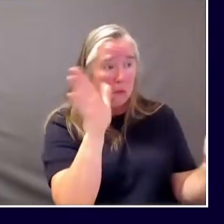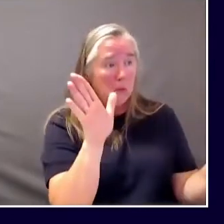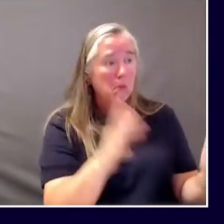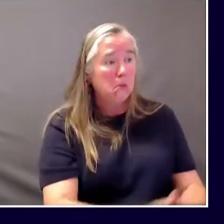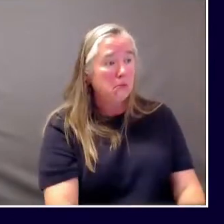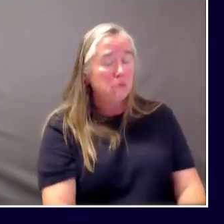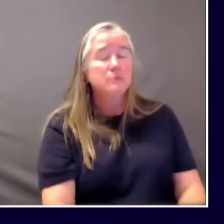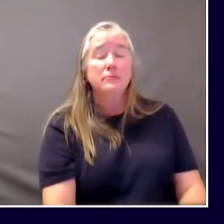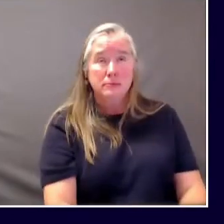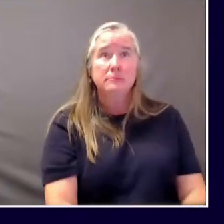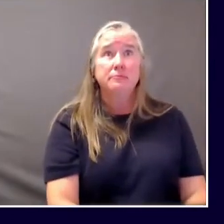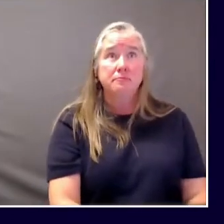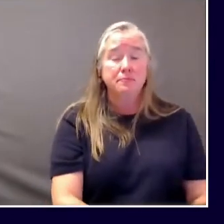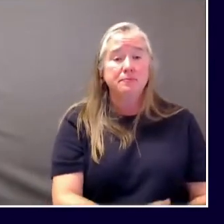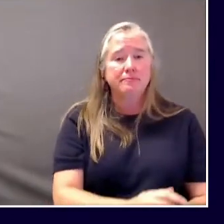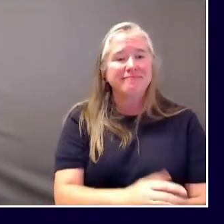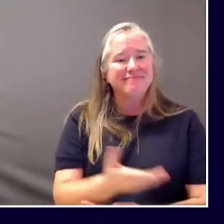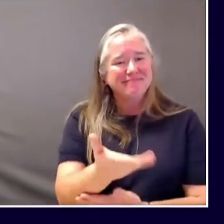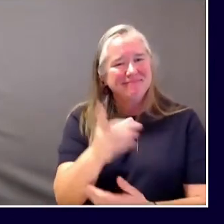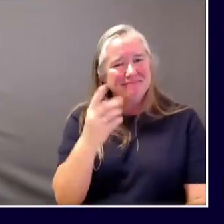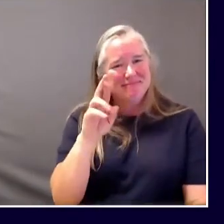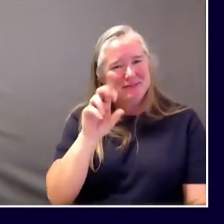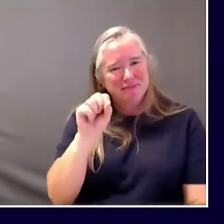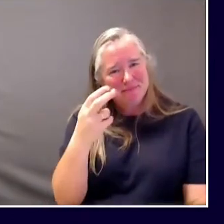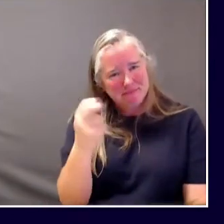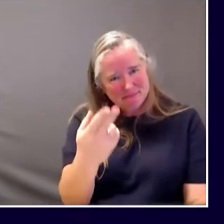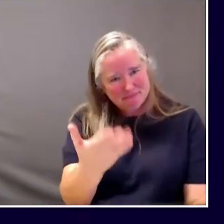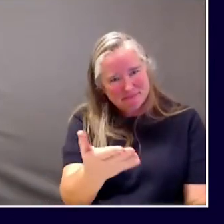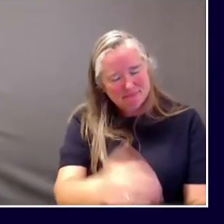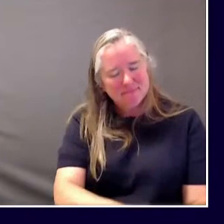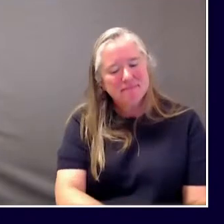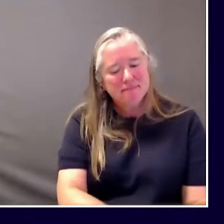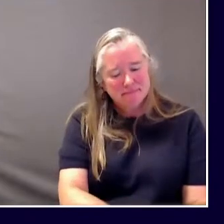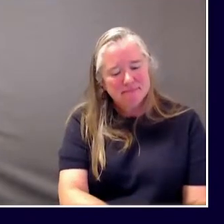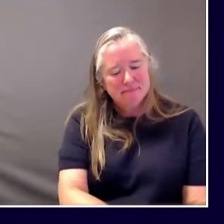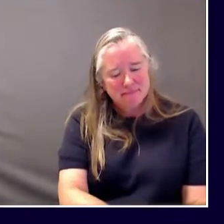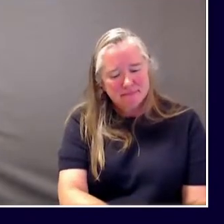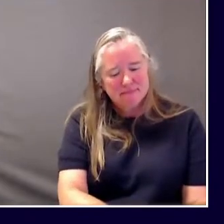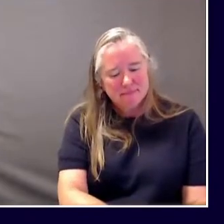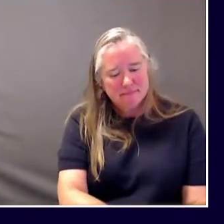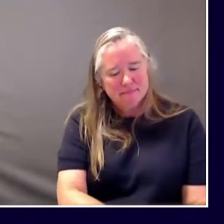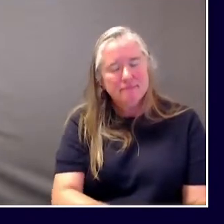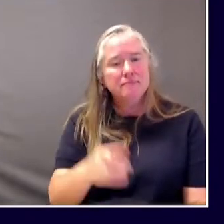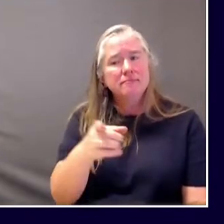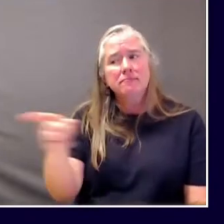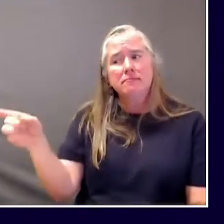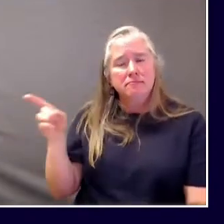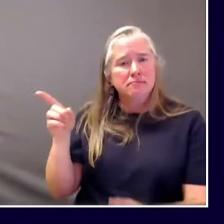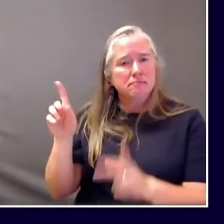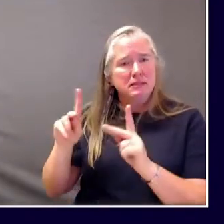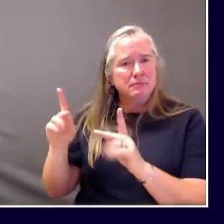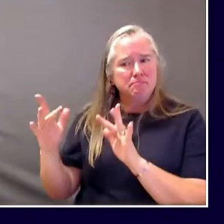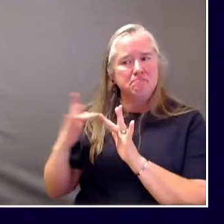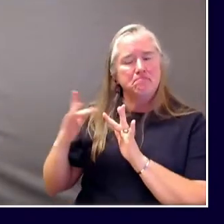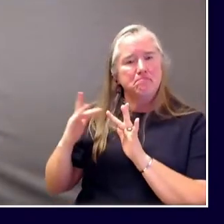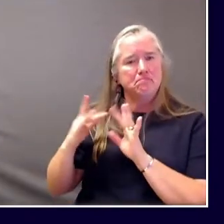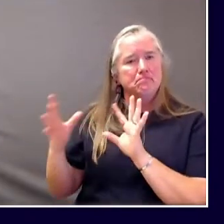okay next question doctor choice for you on many people have been